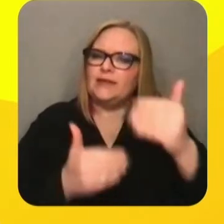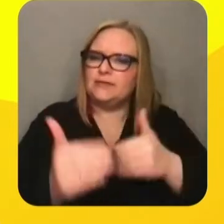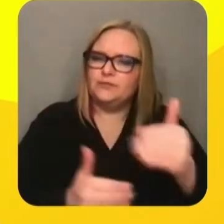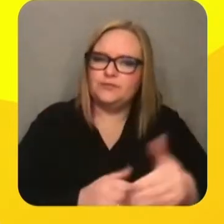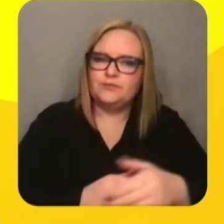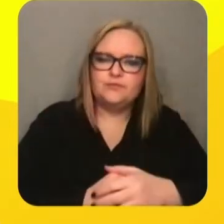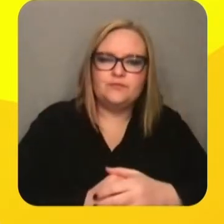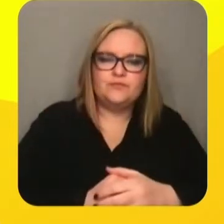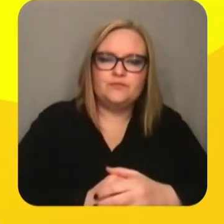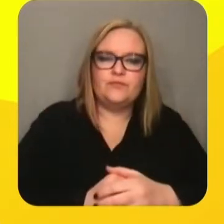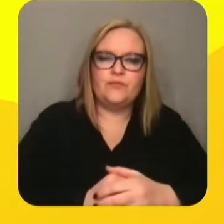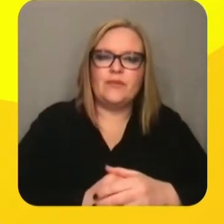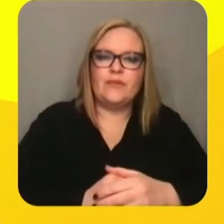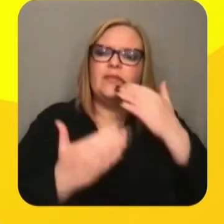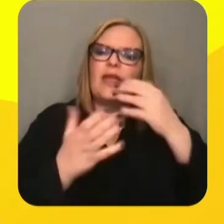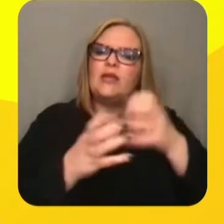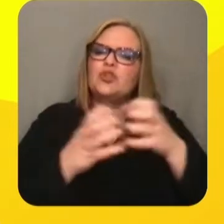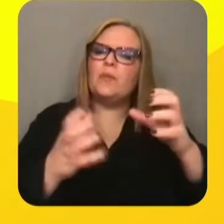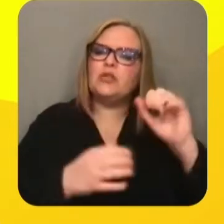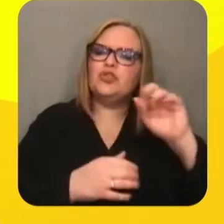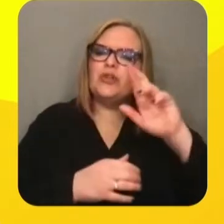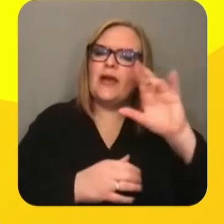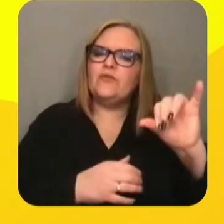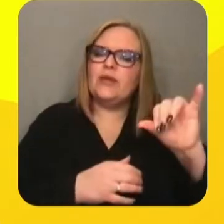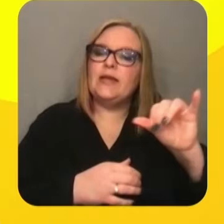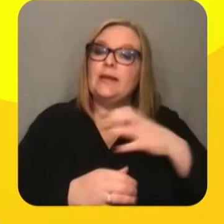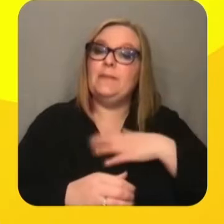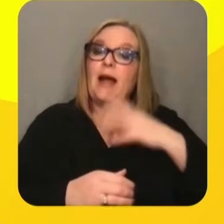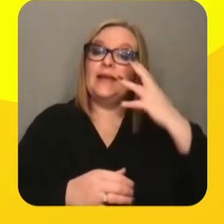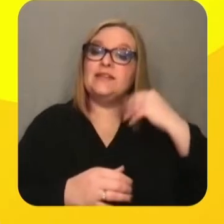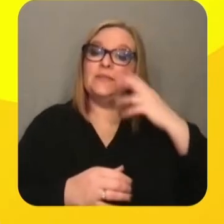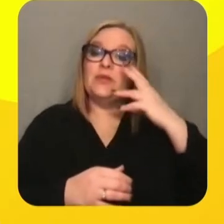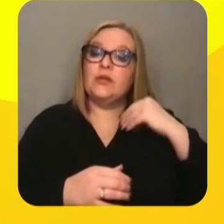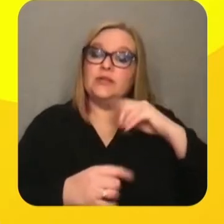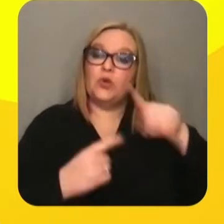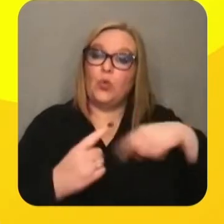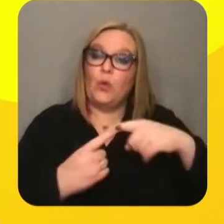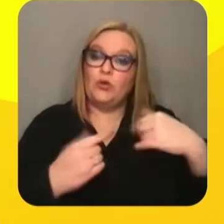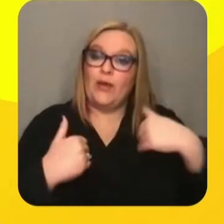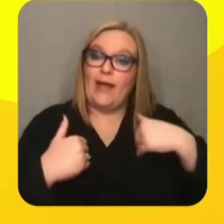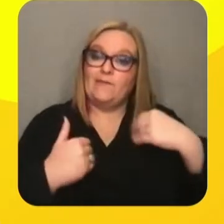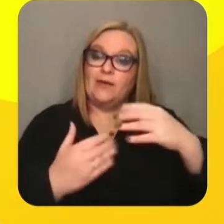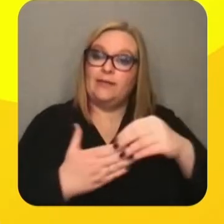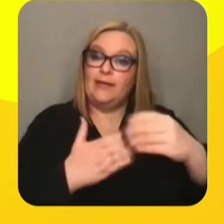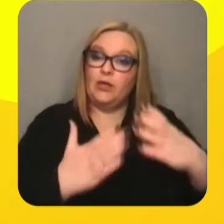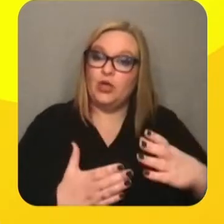Thanks so much, Geoffrey. And my experience too. As soon as you have leaders stand up and talk about whatever it is that they're dealing with,